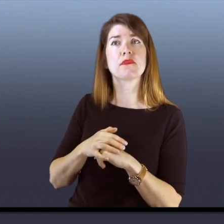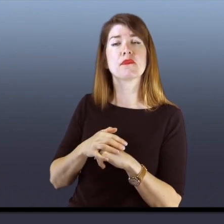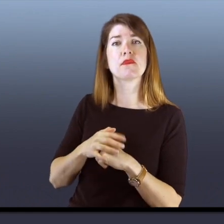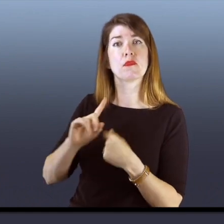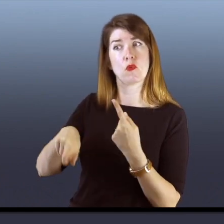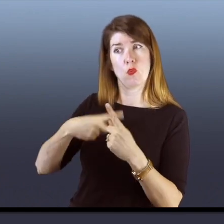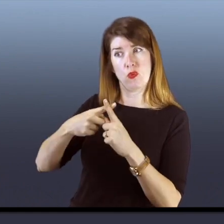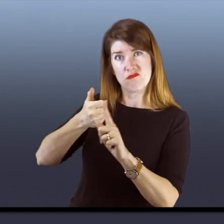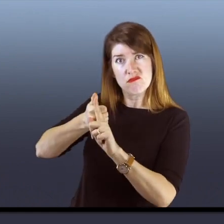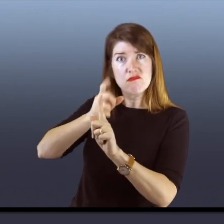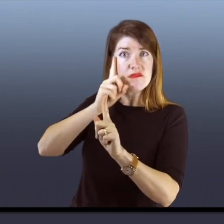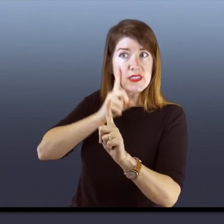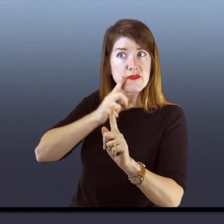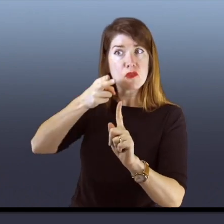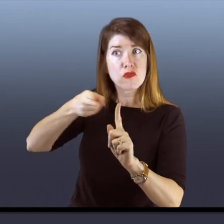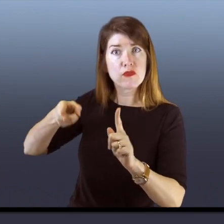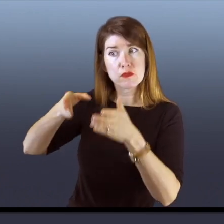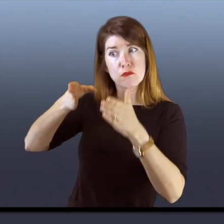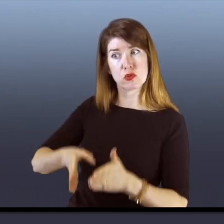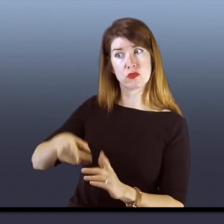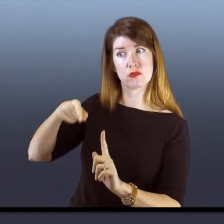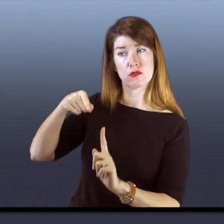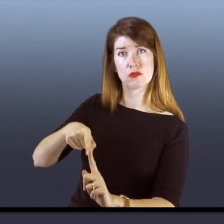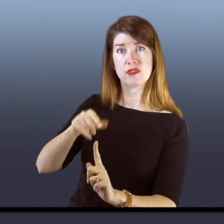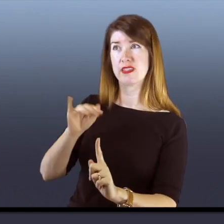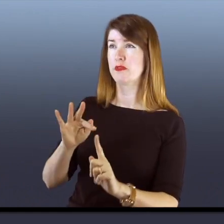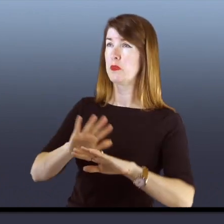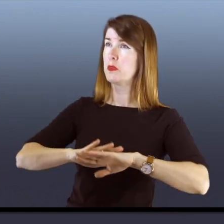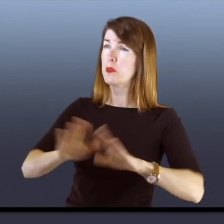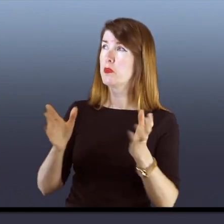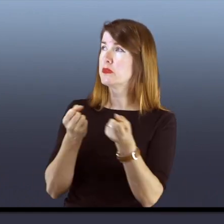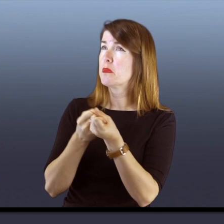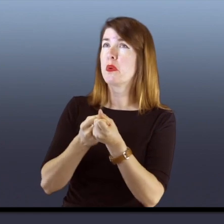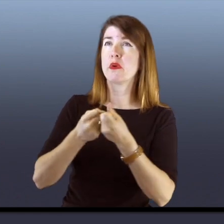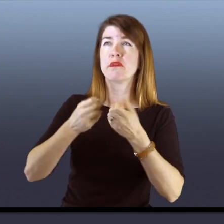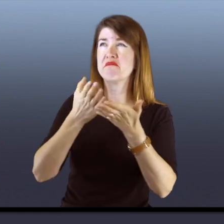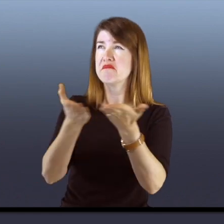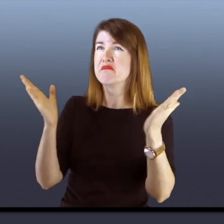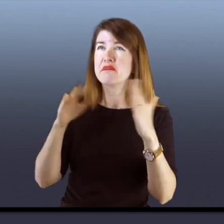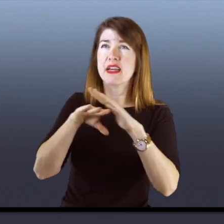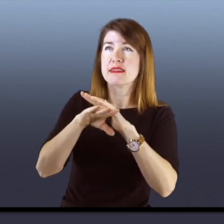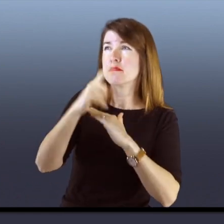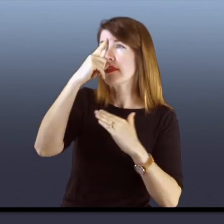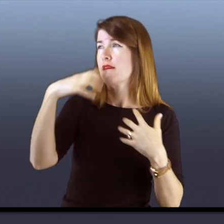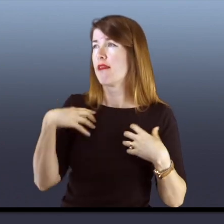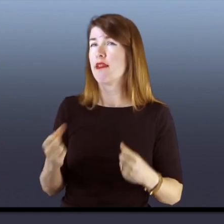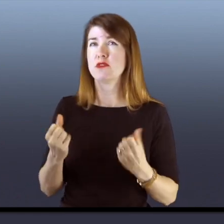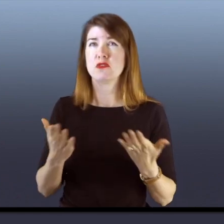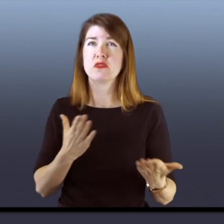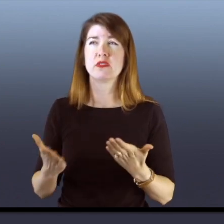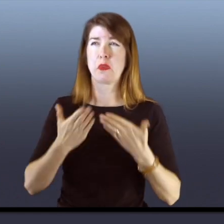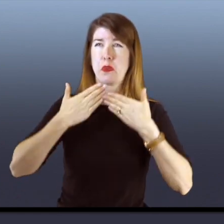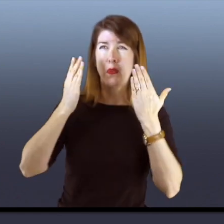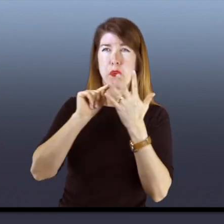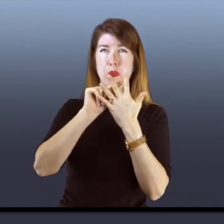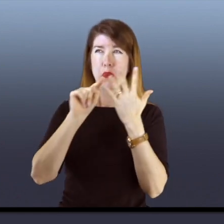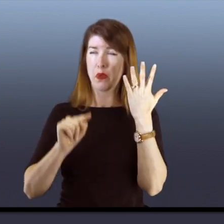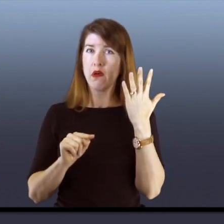if you don't have the supports, the access to mental health services that you need, then the likelihood of the suicidal ideation